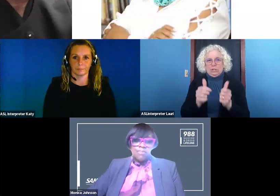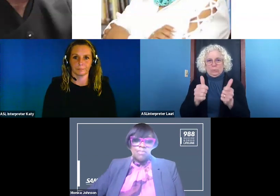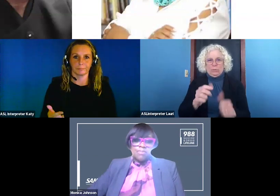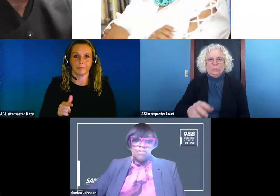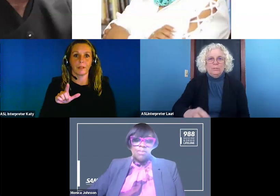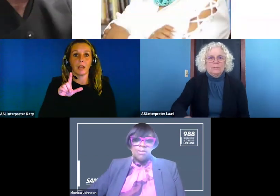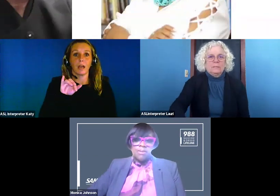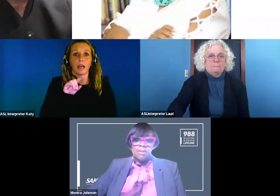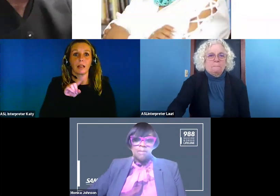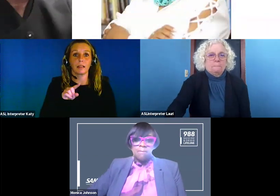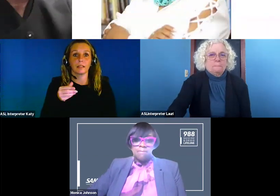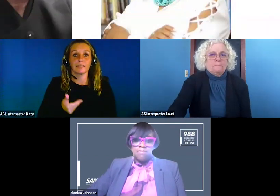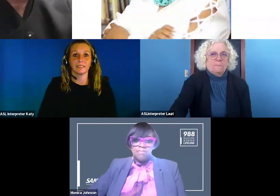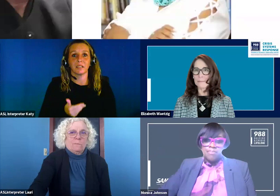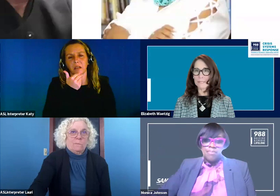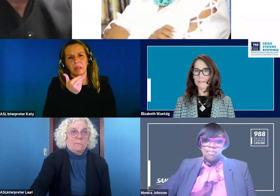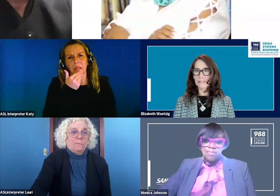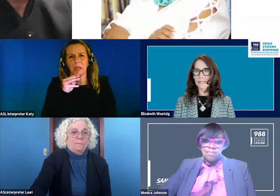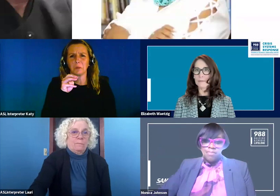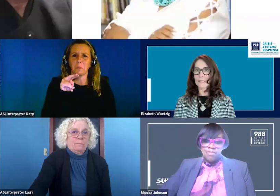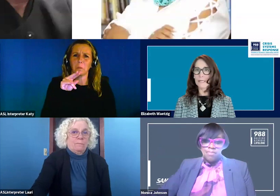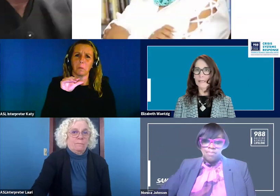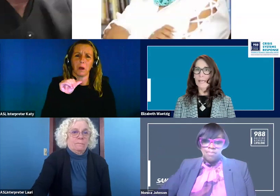Monica, for your words, for your commitment to equity